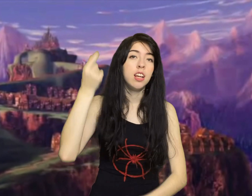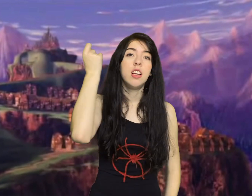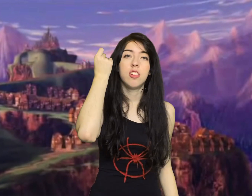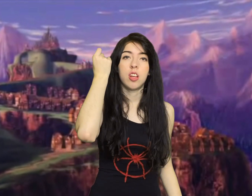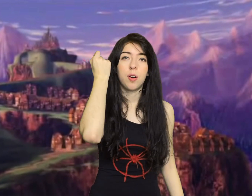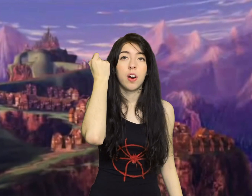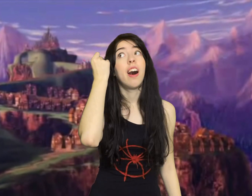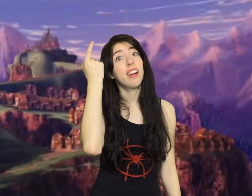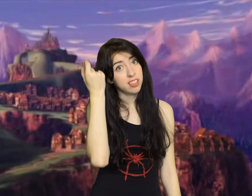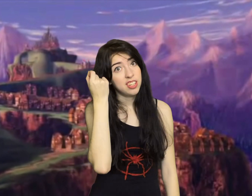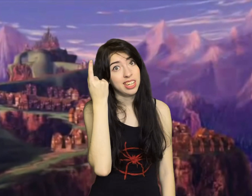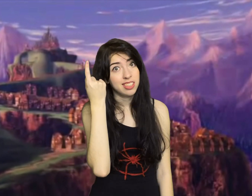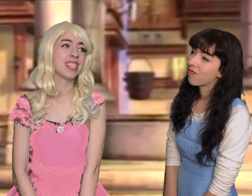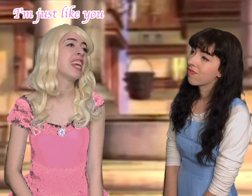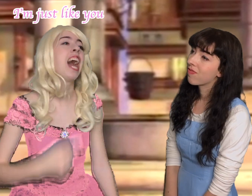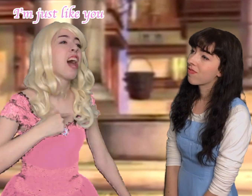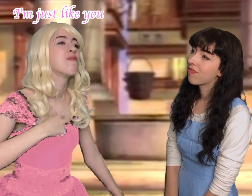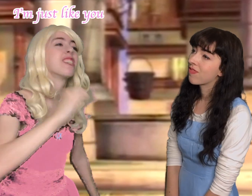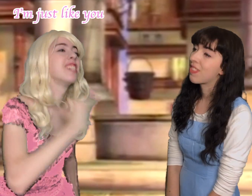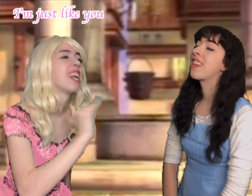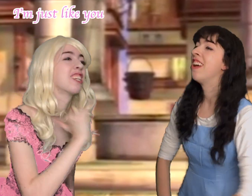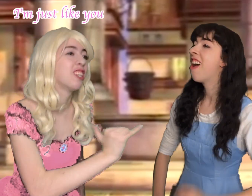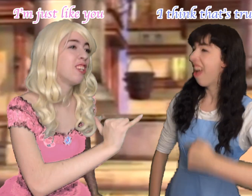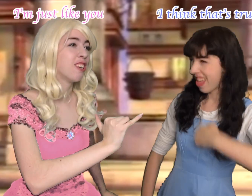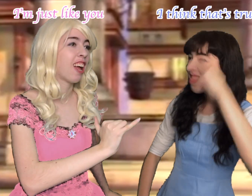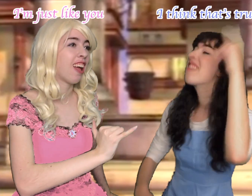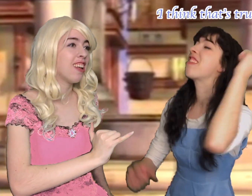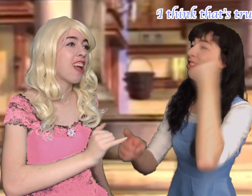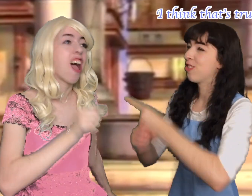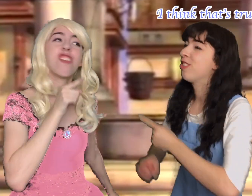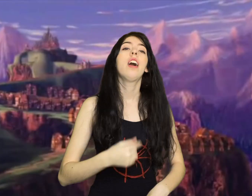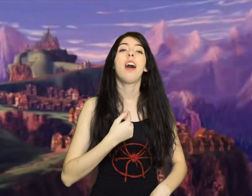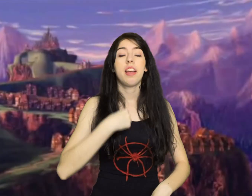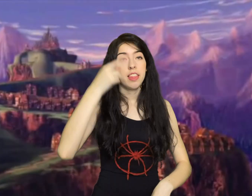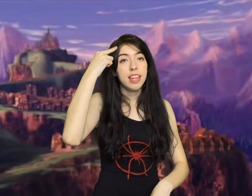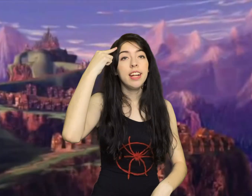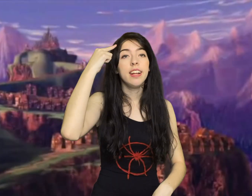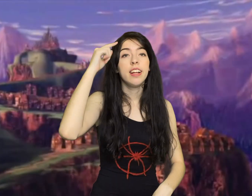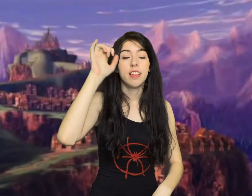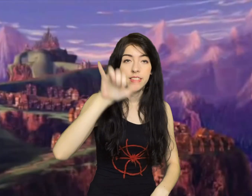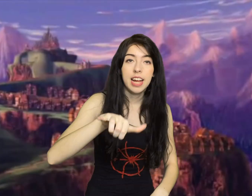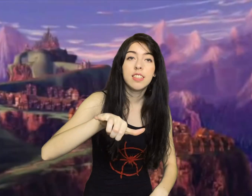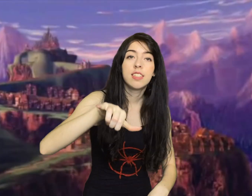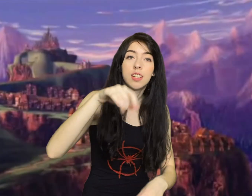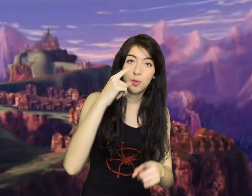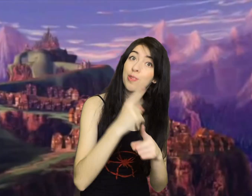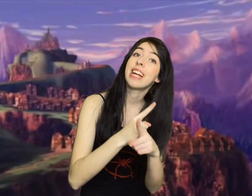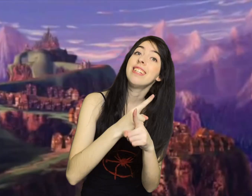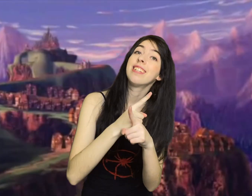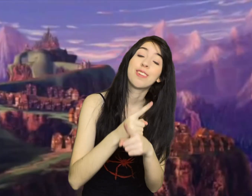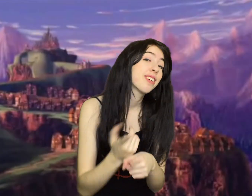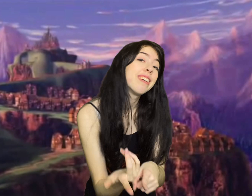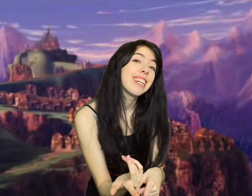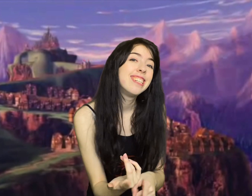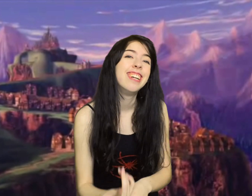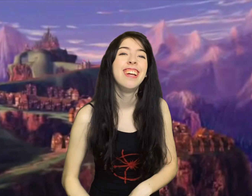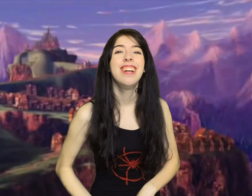so UNDERSTAND i'm just like you. i think that's true I THINK THAT'S RIGHT or CORRECT